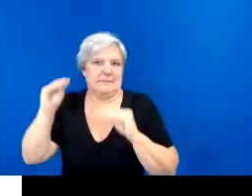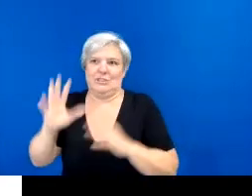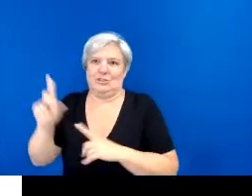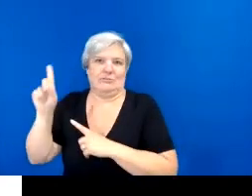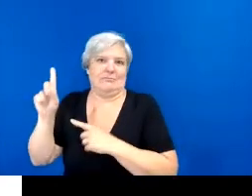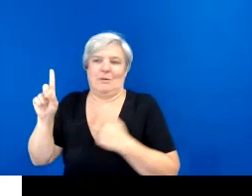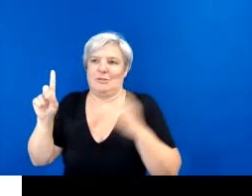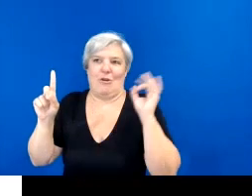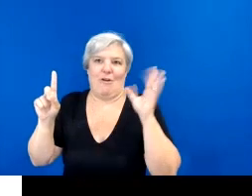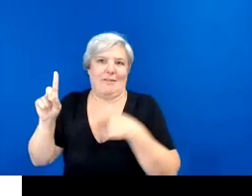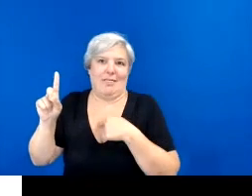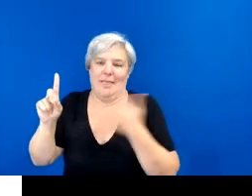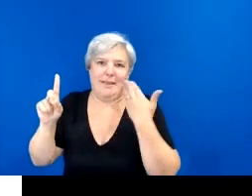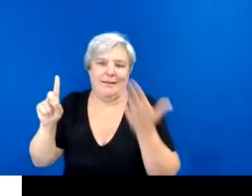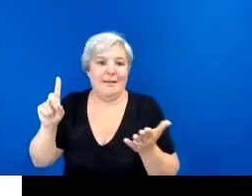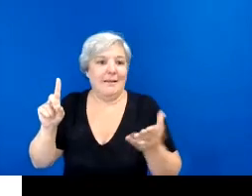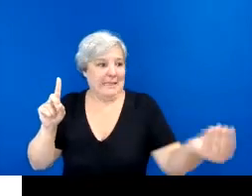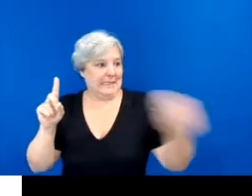they just gave me a textbook that the